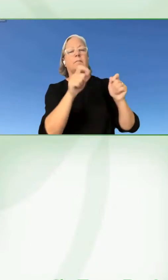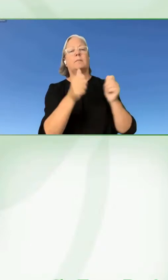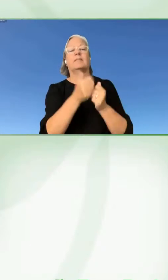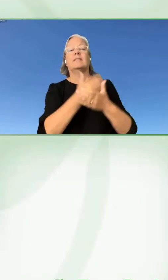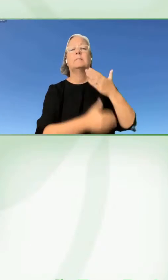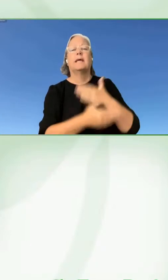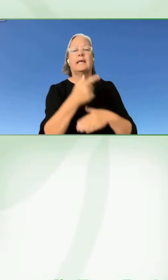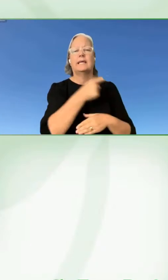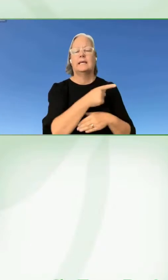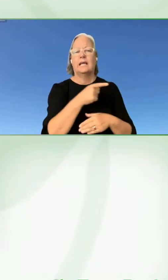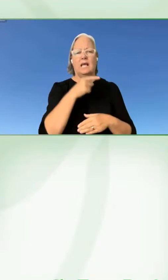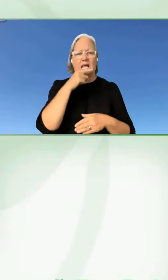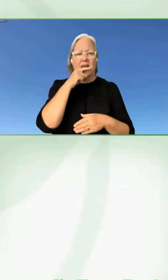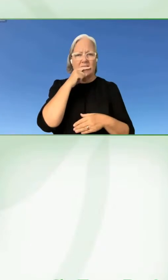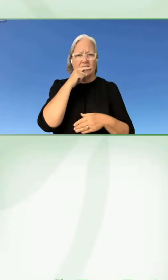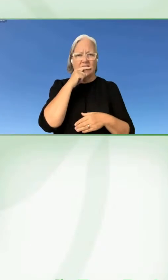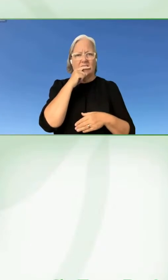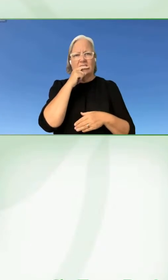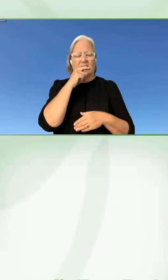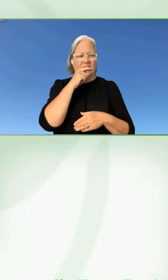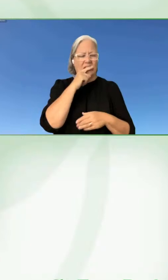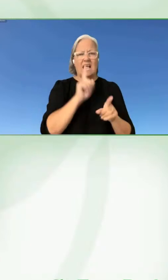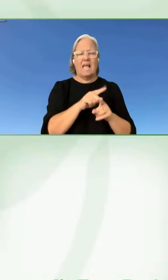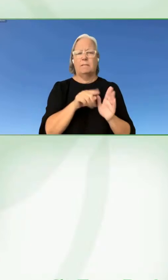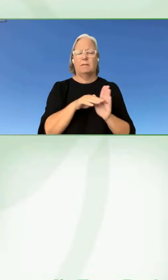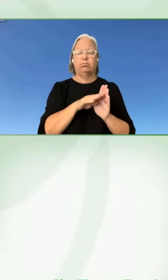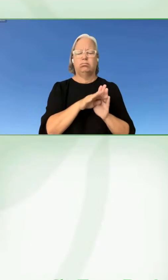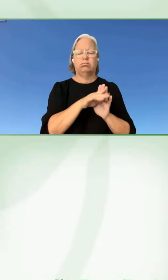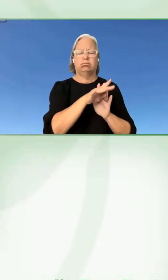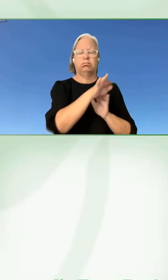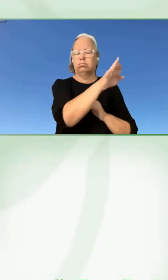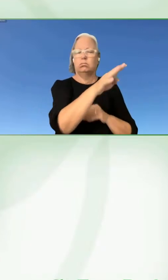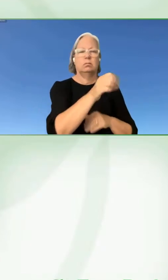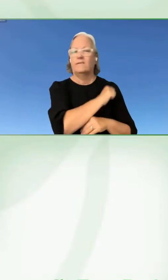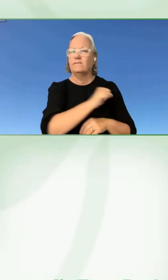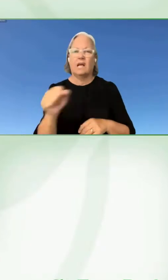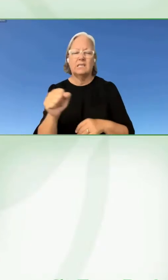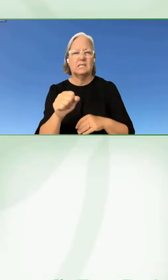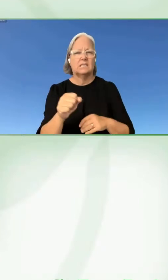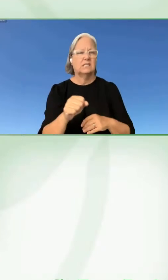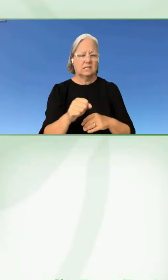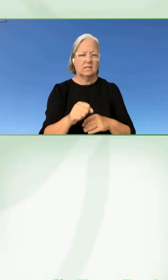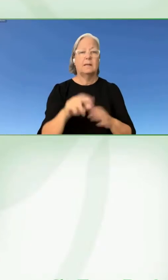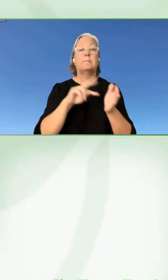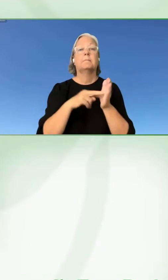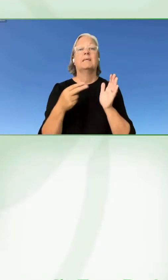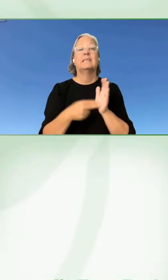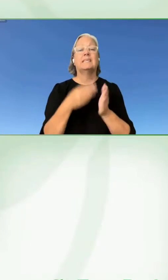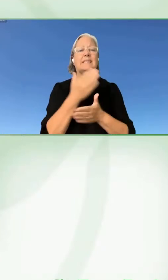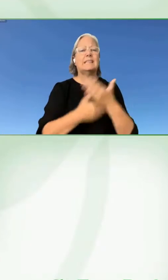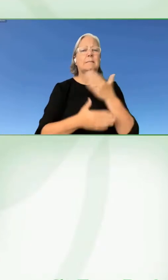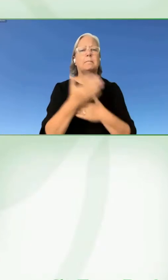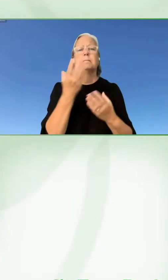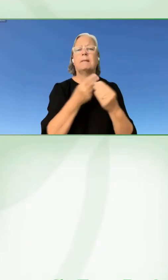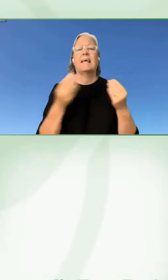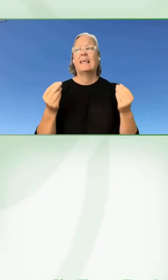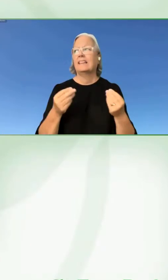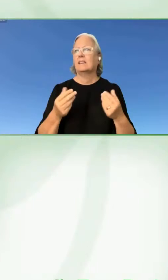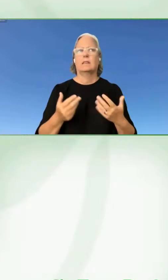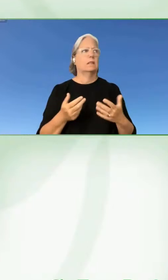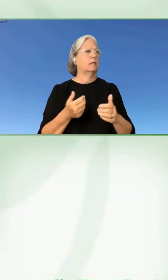often very worried that the rapid expansion of digital tools and solutions will leave